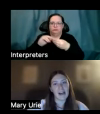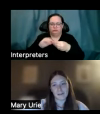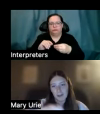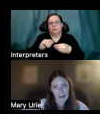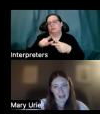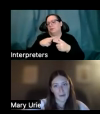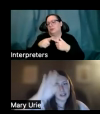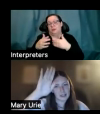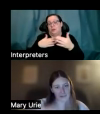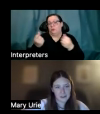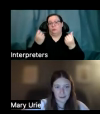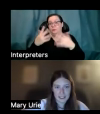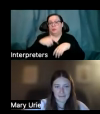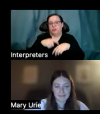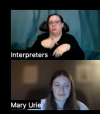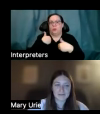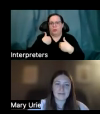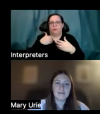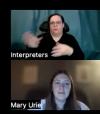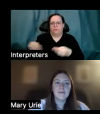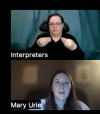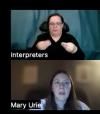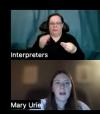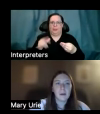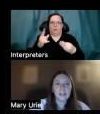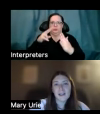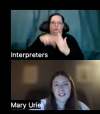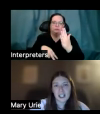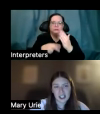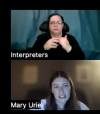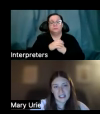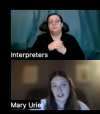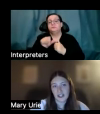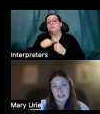have grab that one, read it. Another suggestion is to just